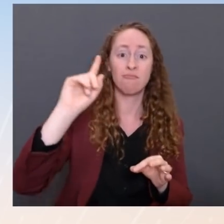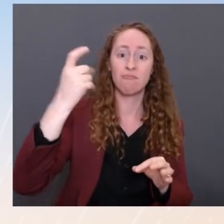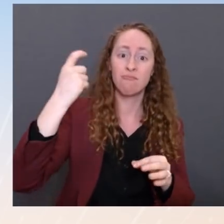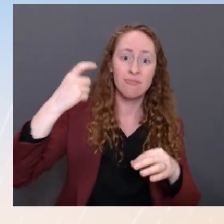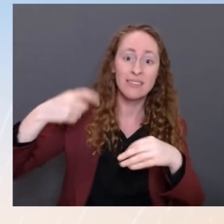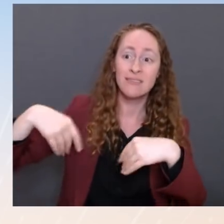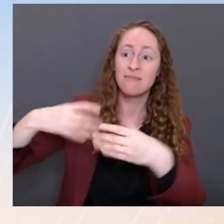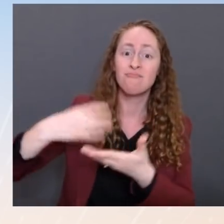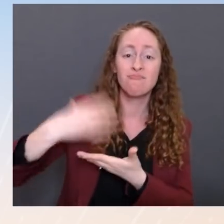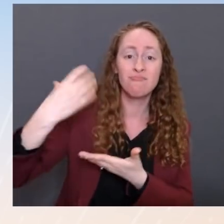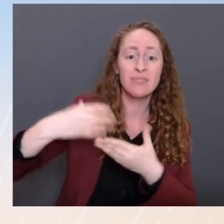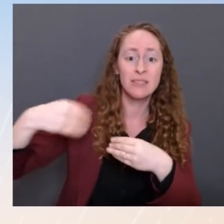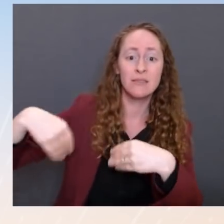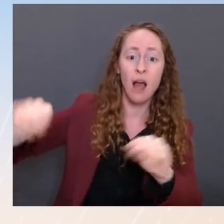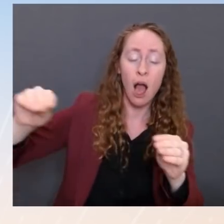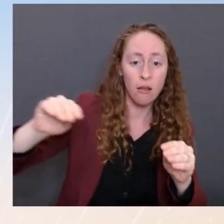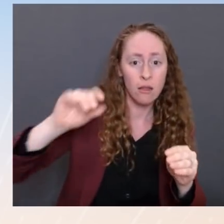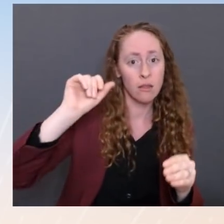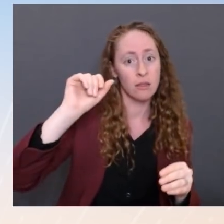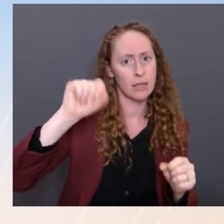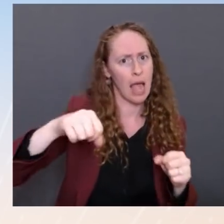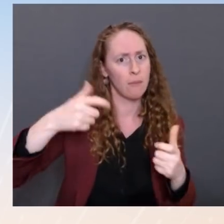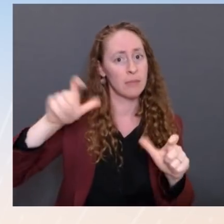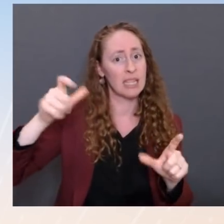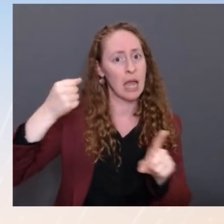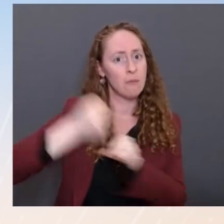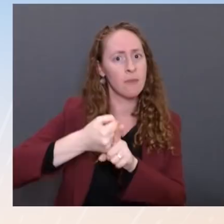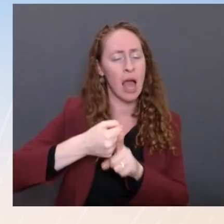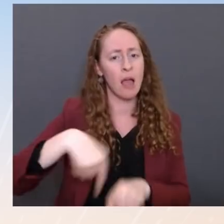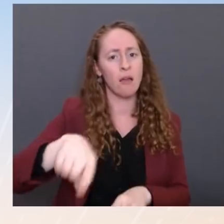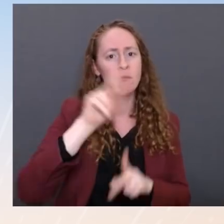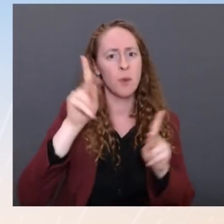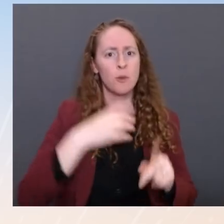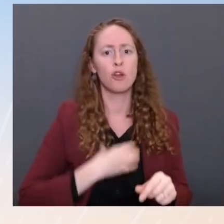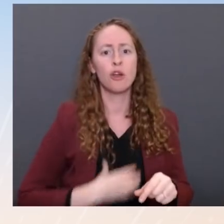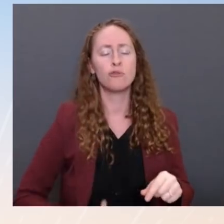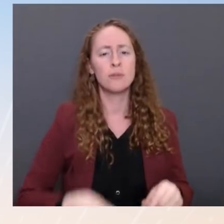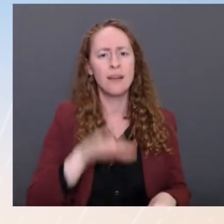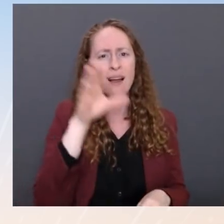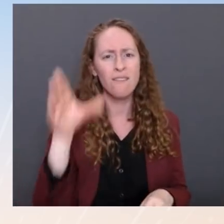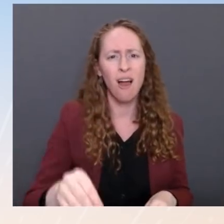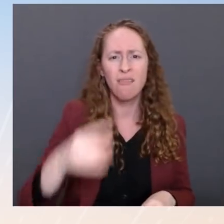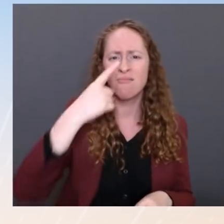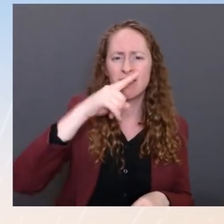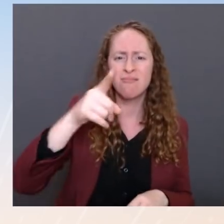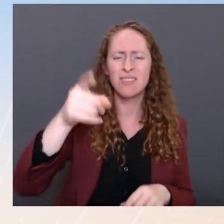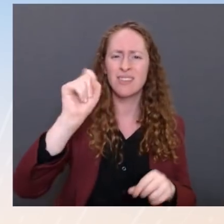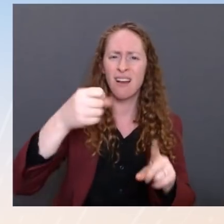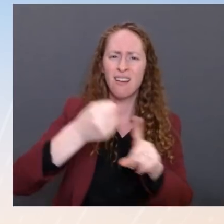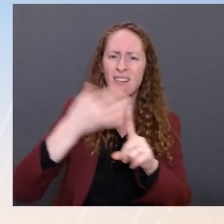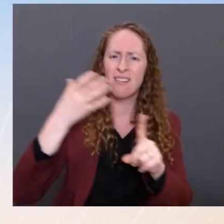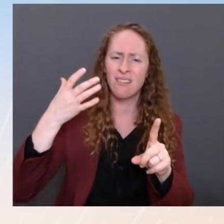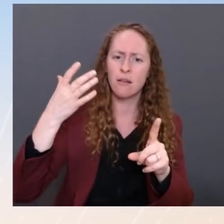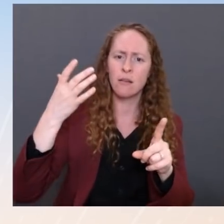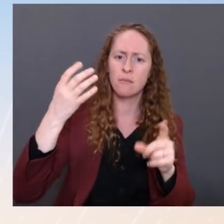especially when it comes to Africa? Because there's a concern about many of those countries, to include Ethiopia and the Congo -- Ms. Psaki: Yeah. The Press: -- that's already going through crisis.